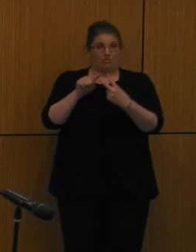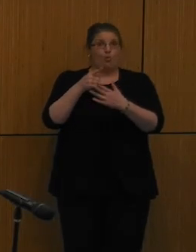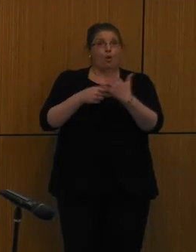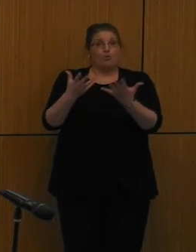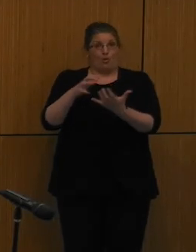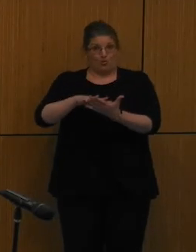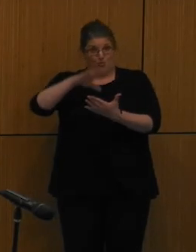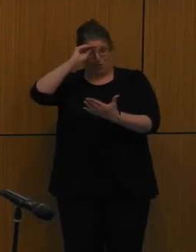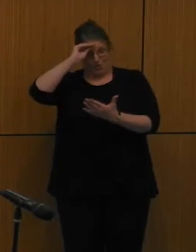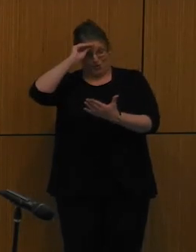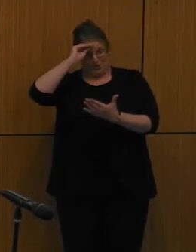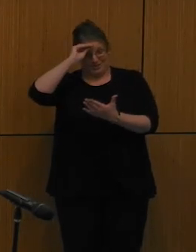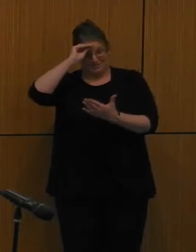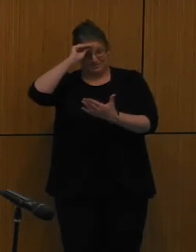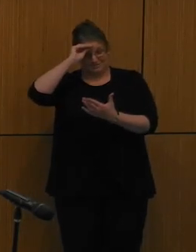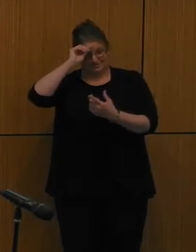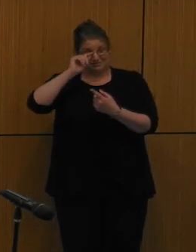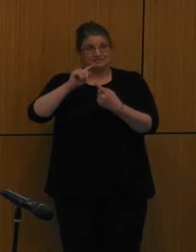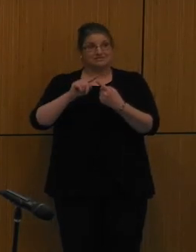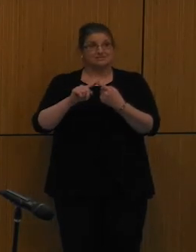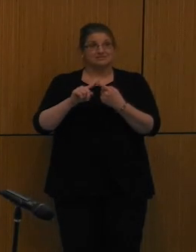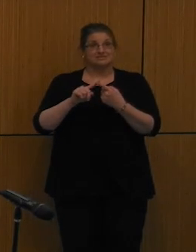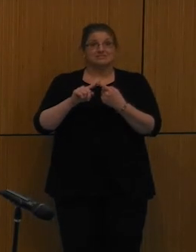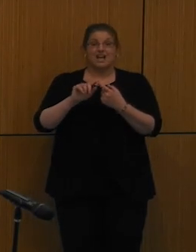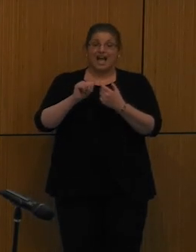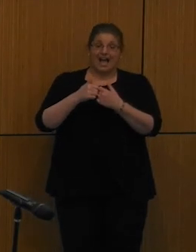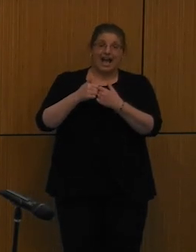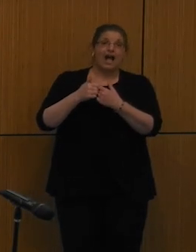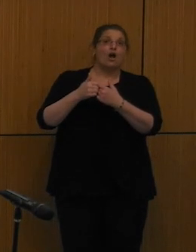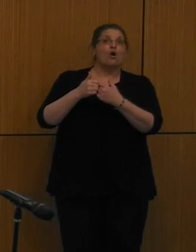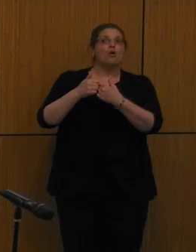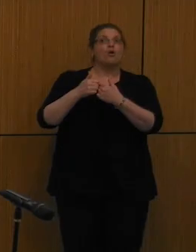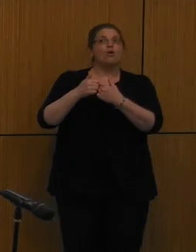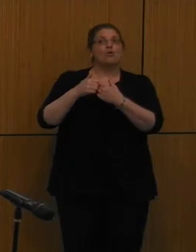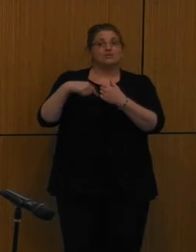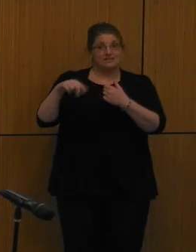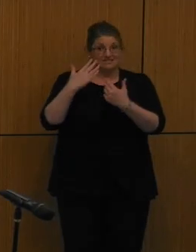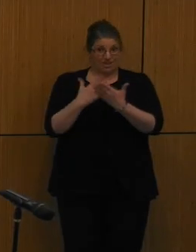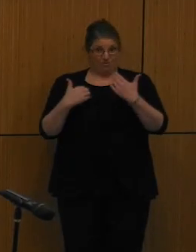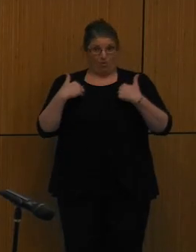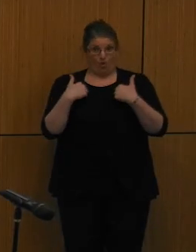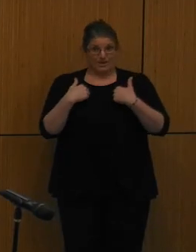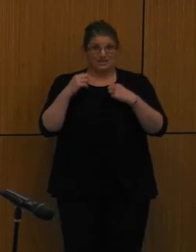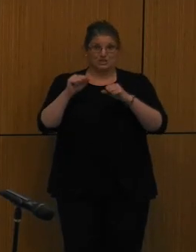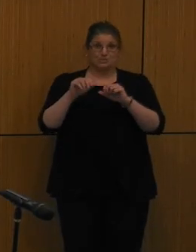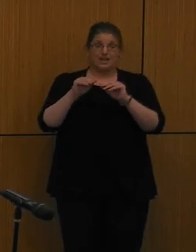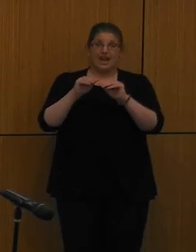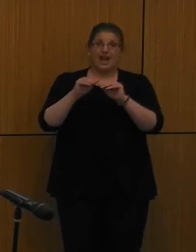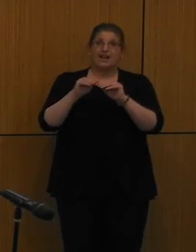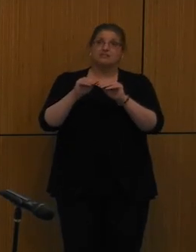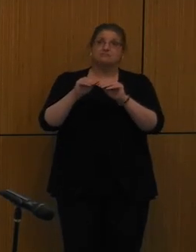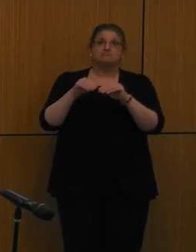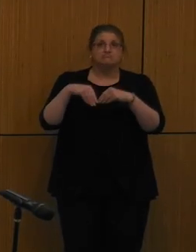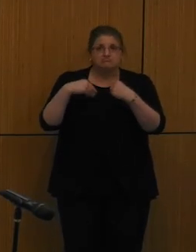is how we can get some of these organisms to fuel the world or fuel fueled the future, make the fuels of the future.